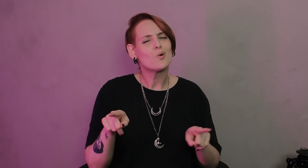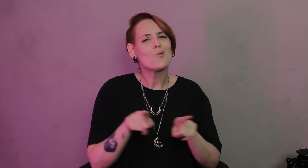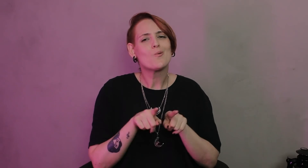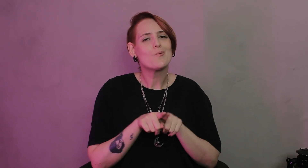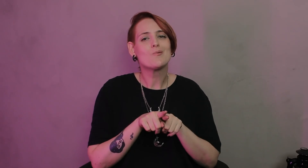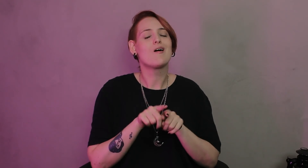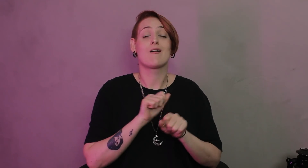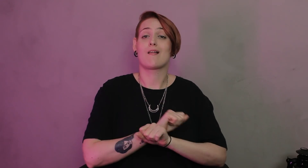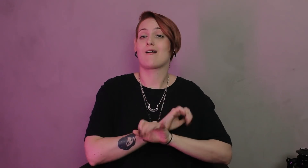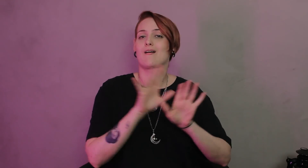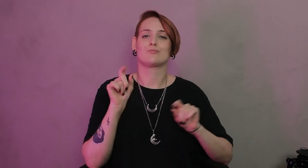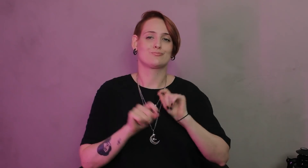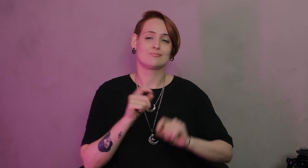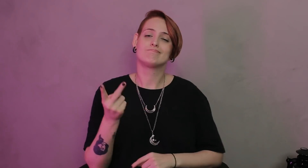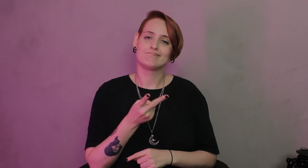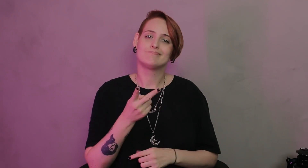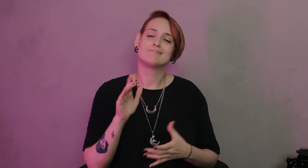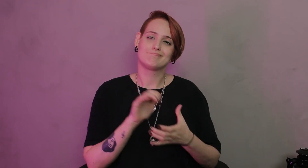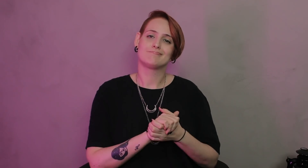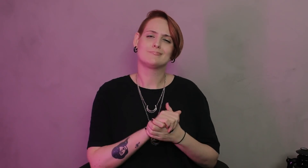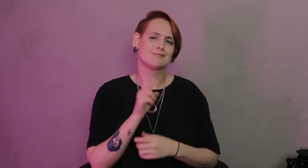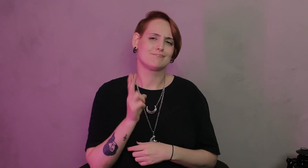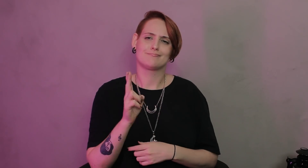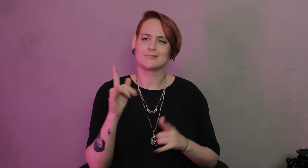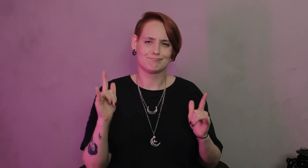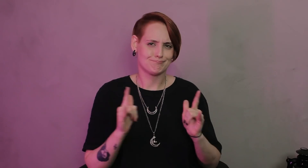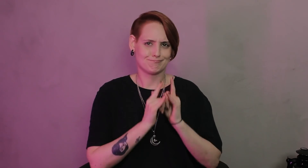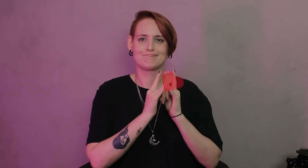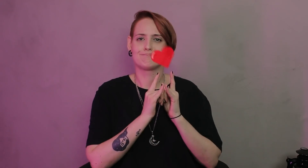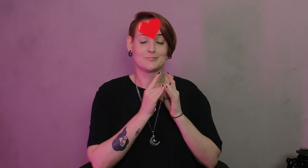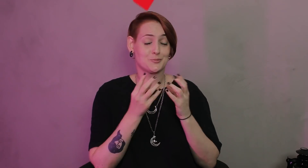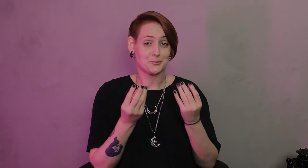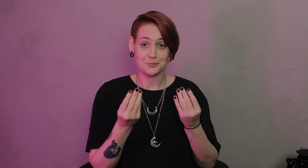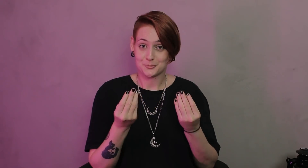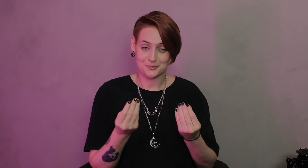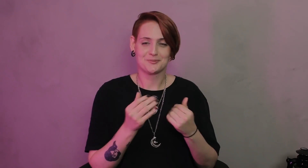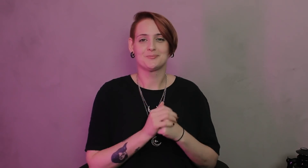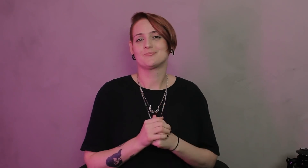making it clear that the couple loved each other a lot!